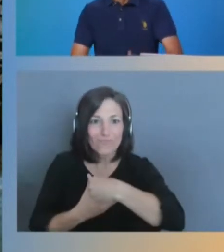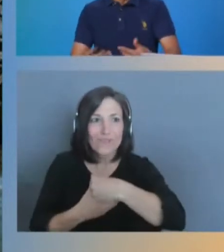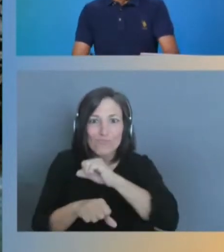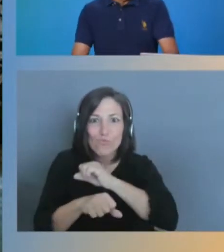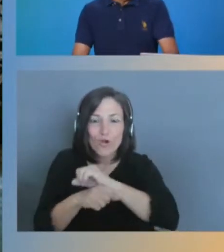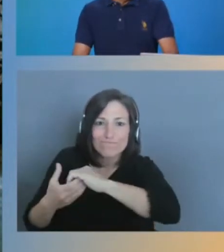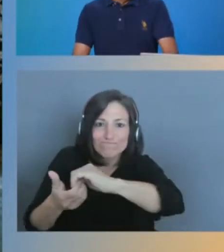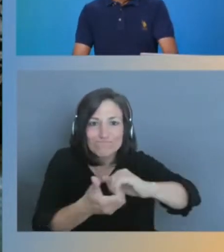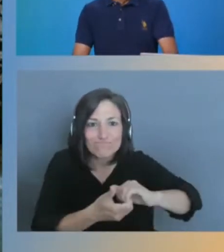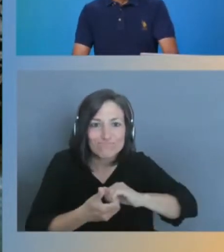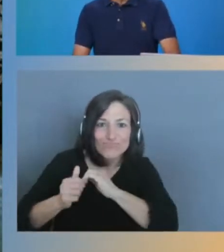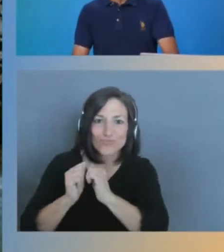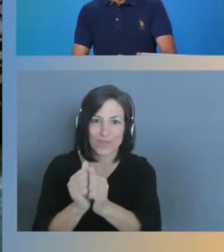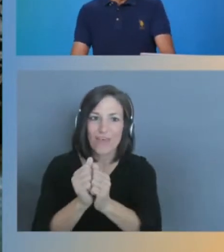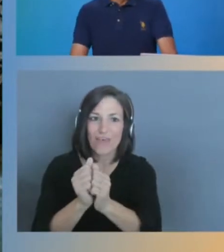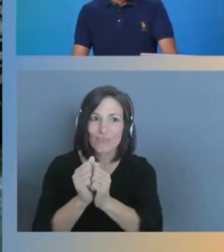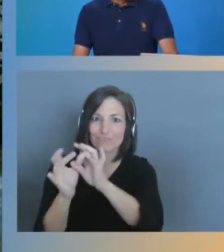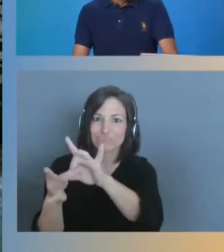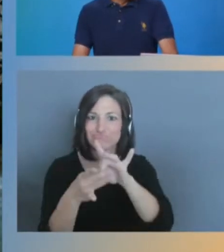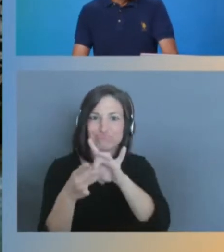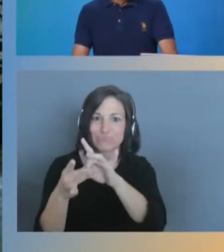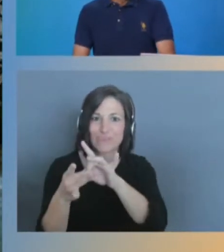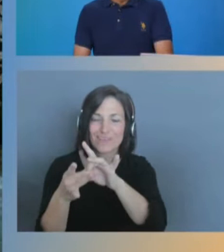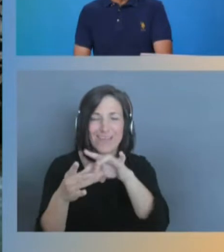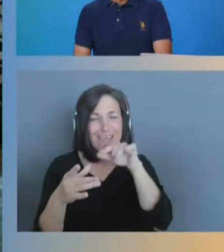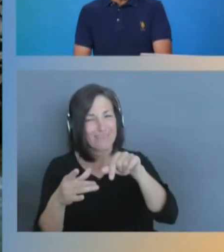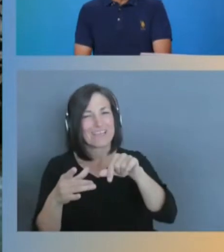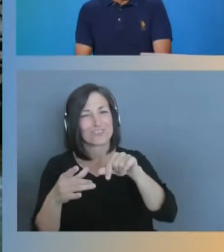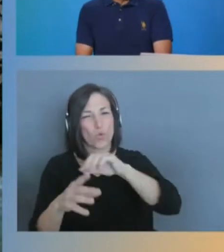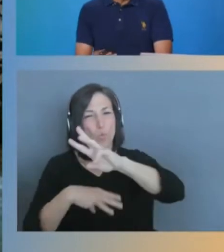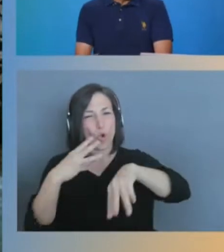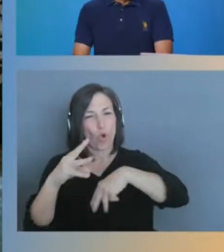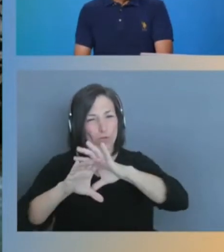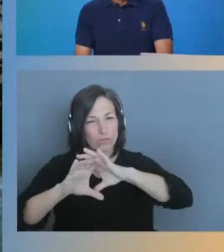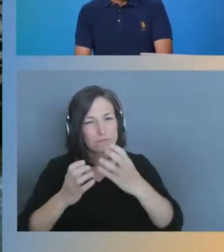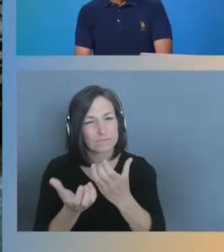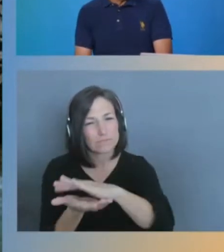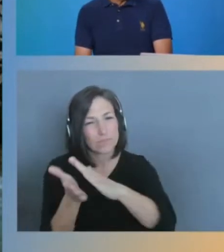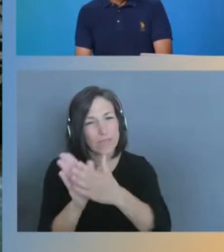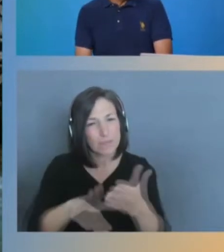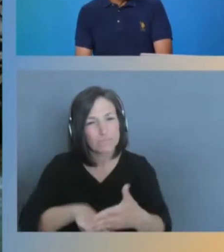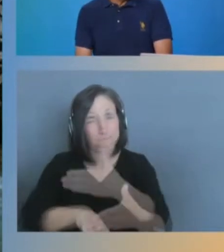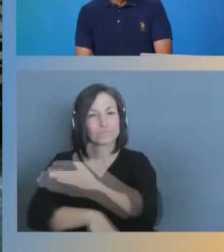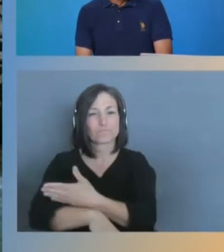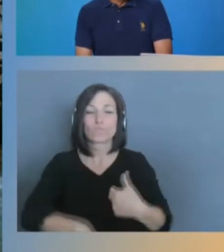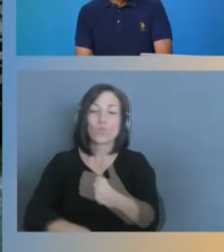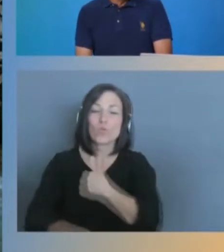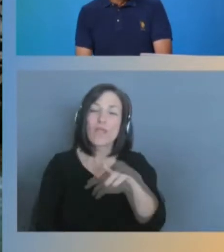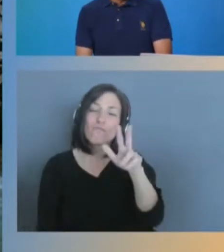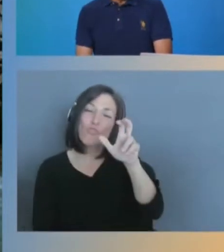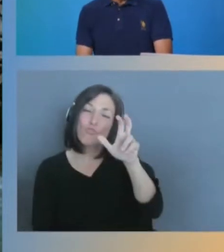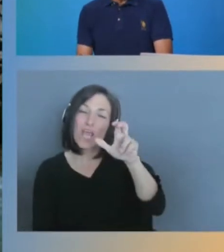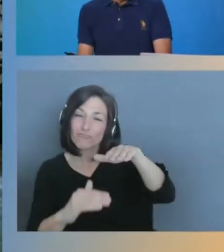innovate to make this world a better place. So we have around 300 plus signatories as of today. [Art] Wow.